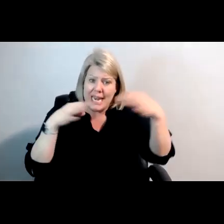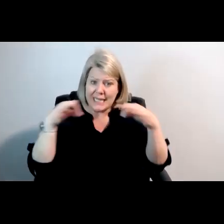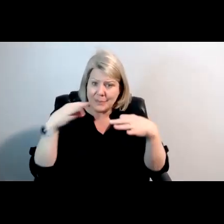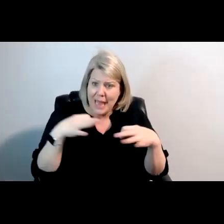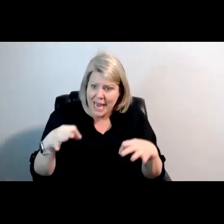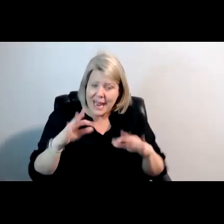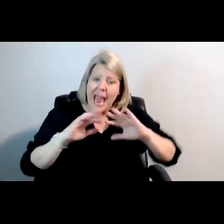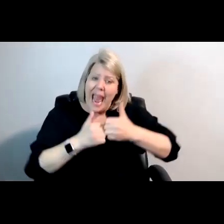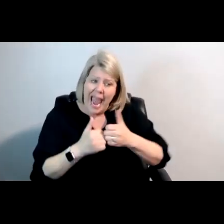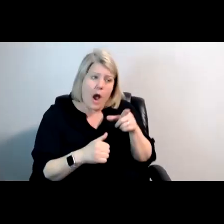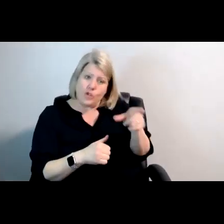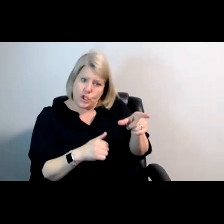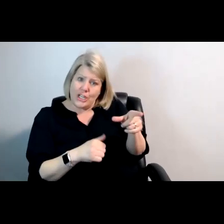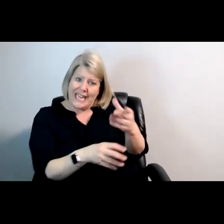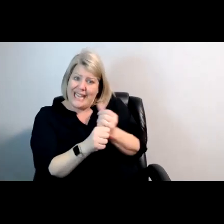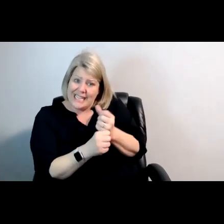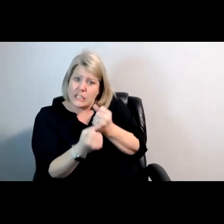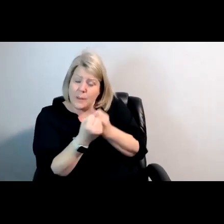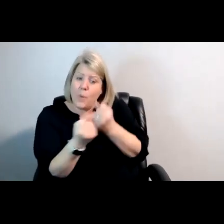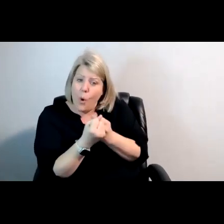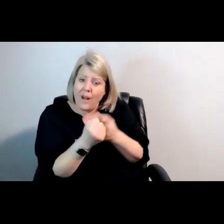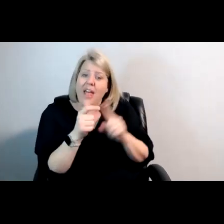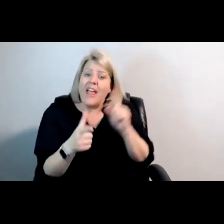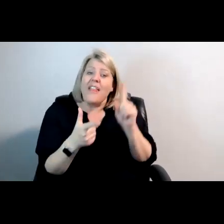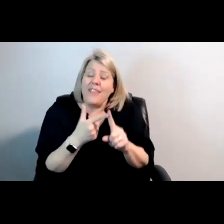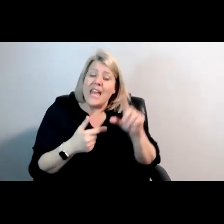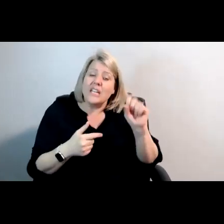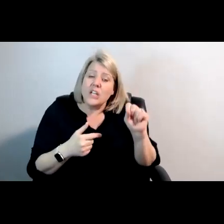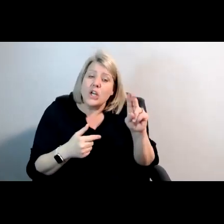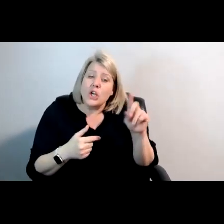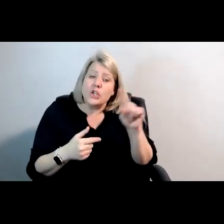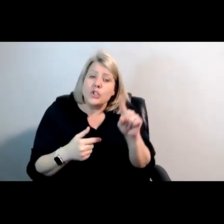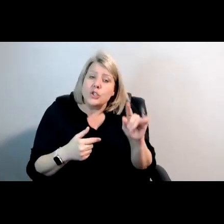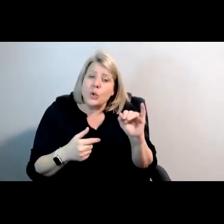And Susie was able to get her rights fully restored. And in Kentucky,